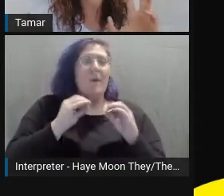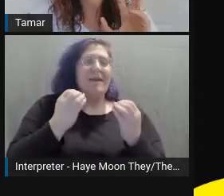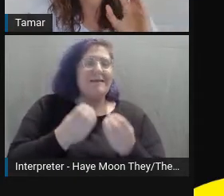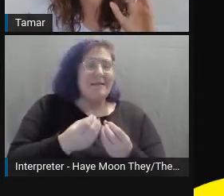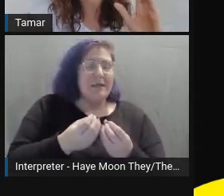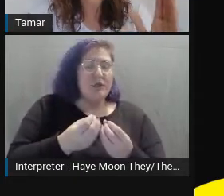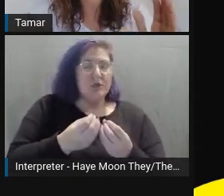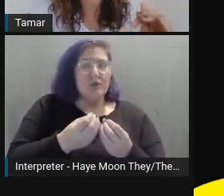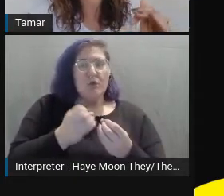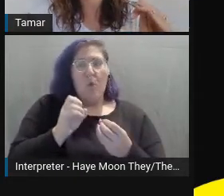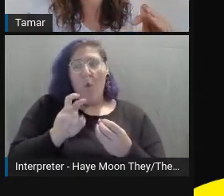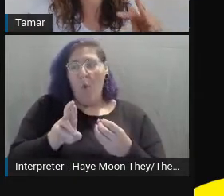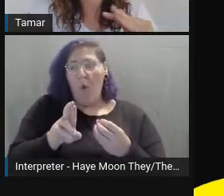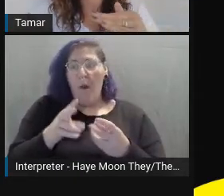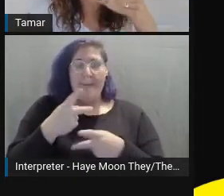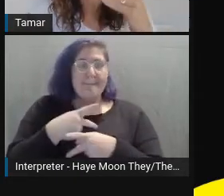to web applications.